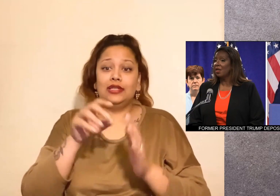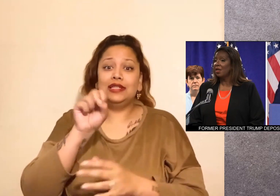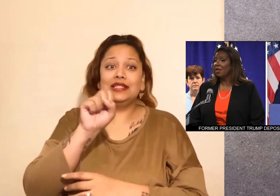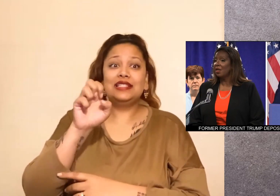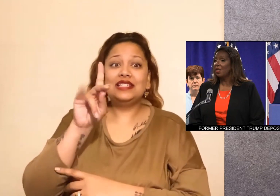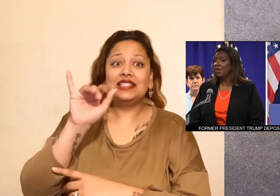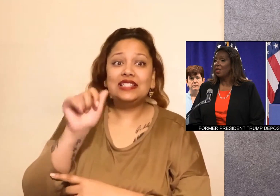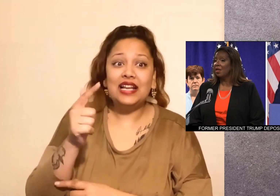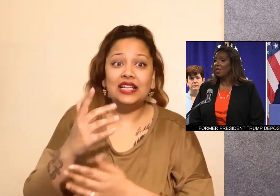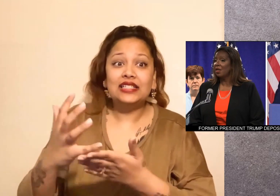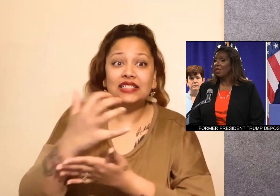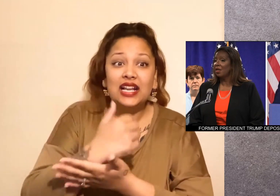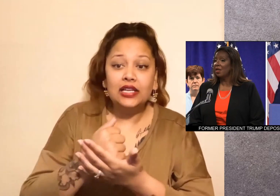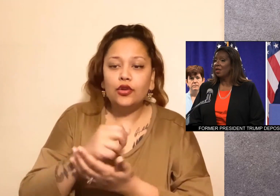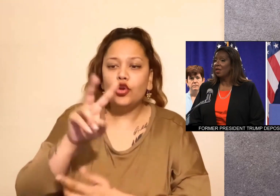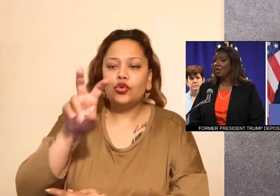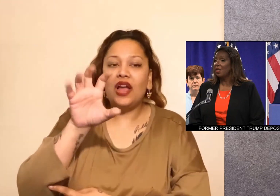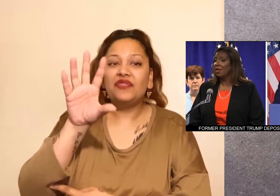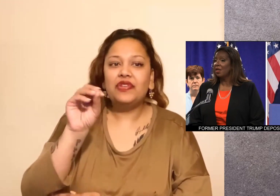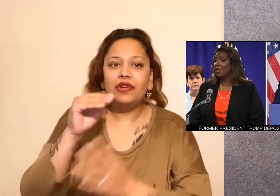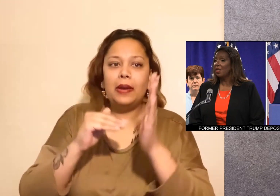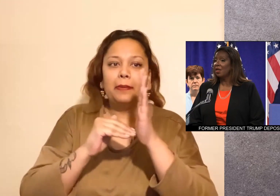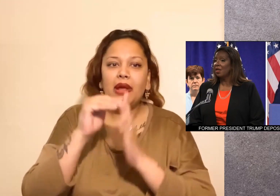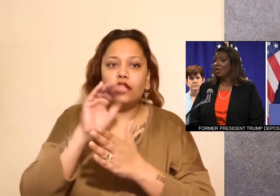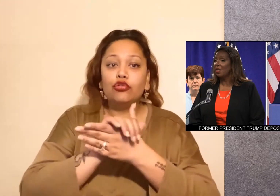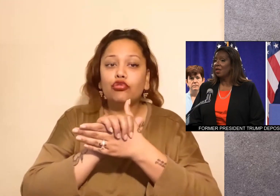the lawsuit is seeking 250 million dollars